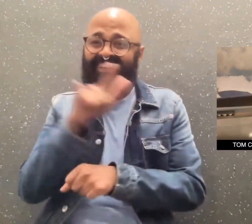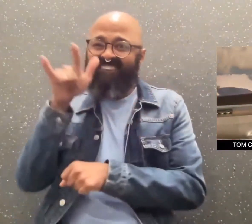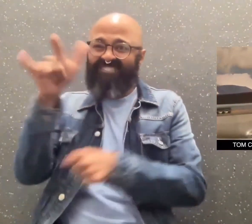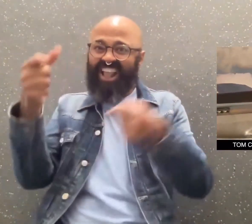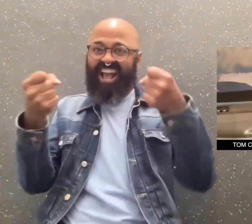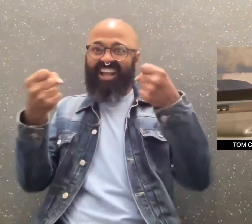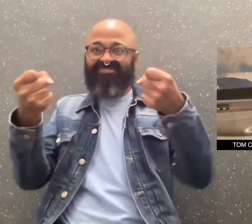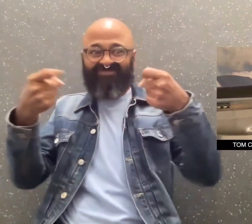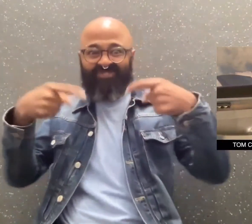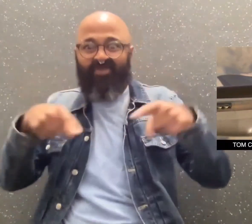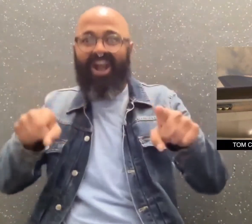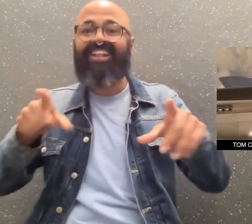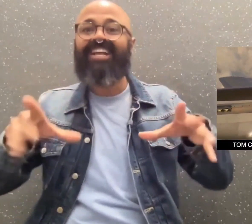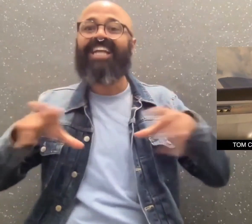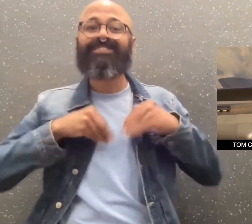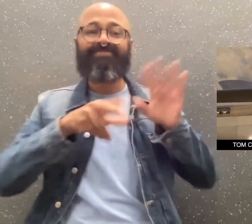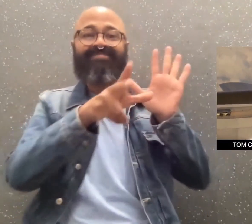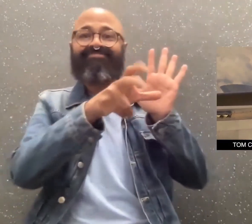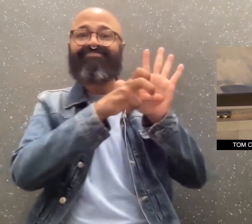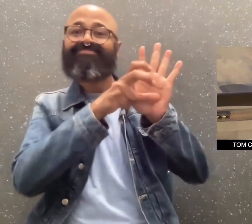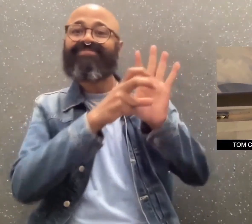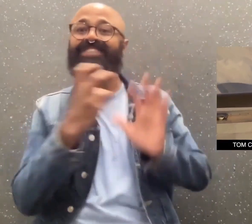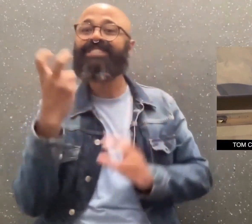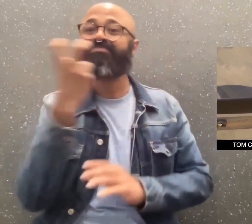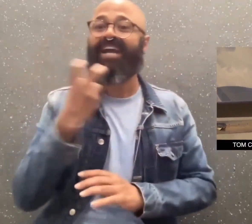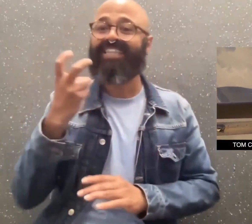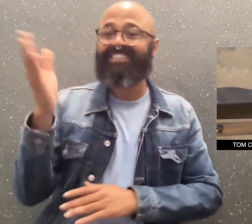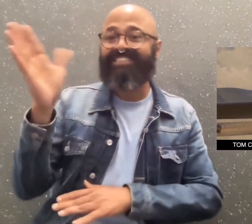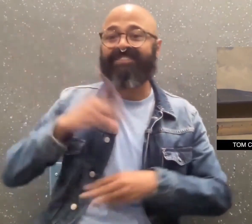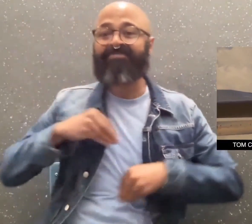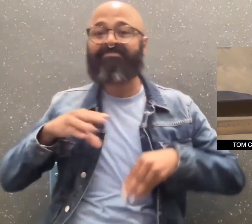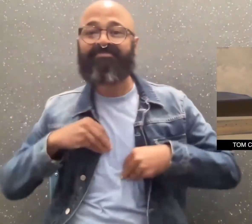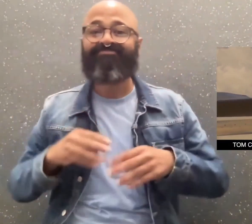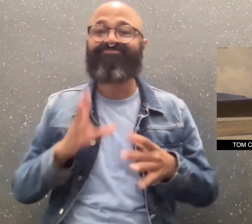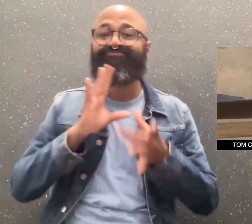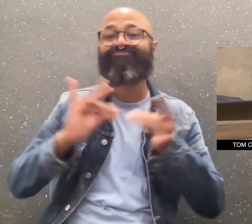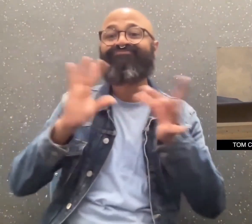His acceptance speech was a pre-recorded video made while he was